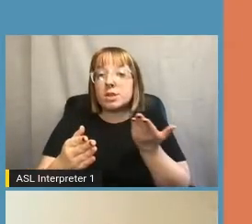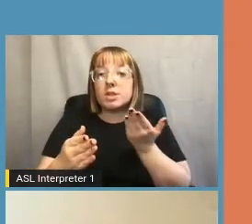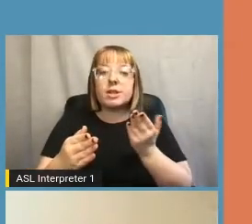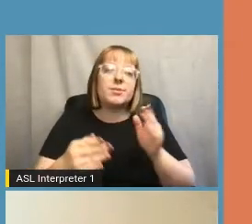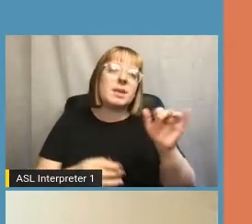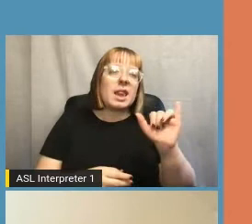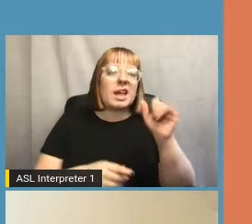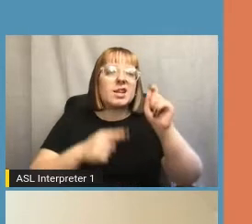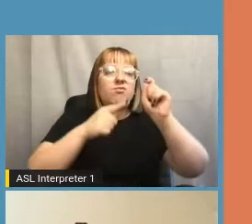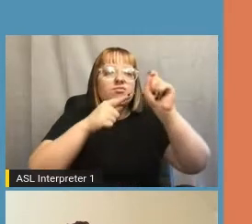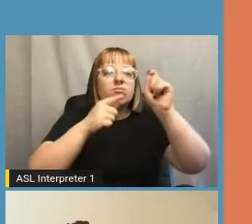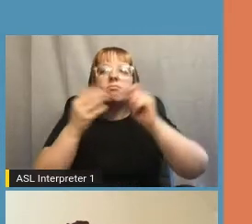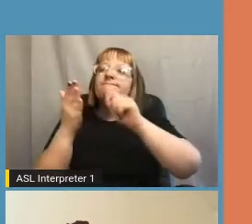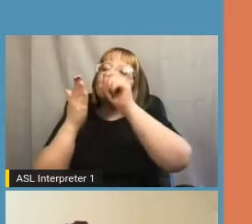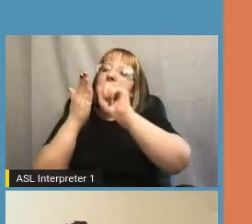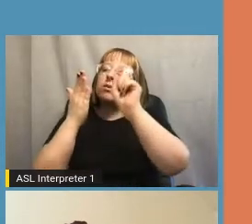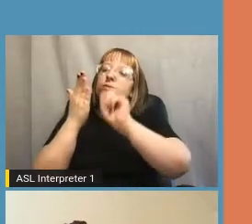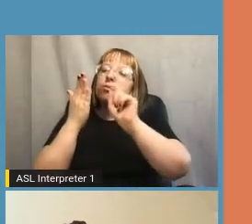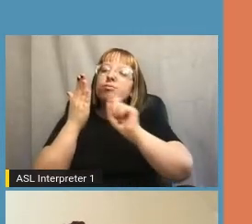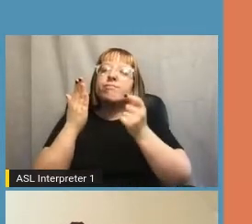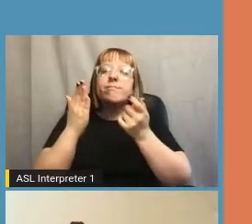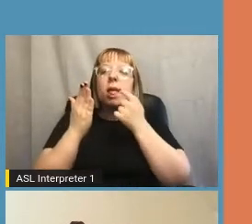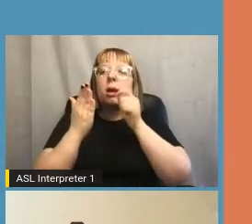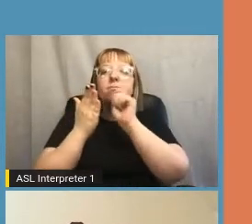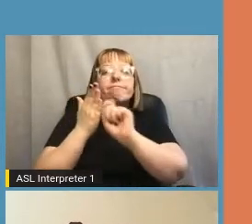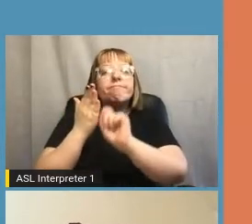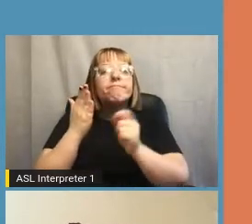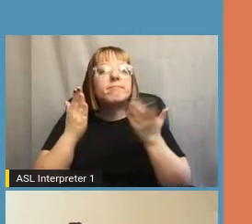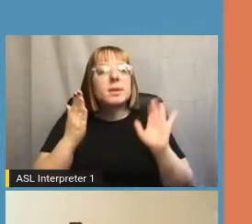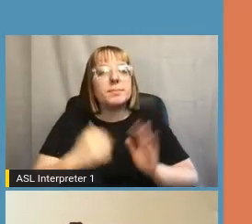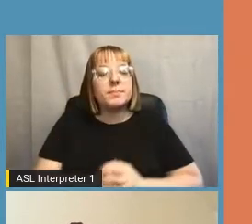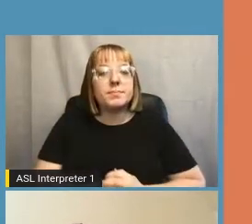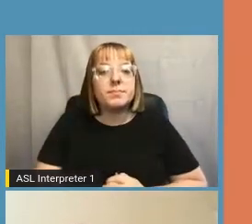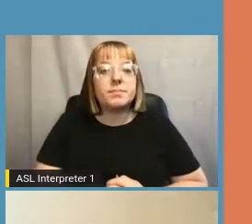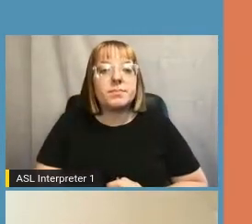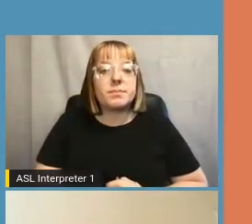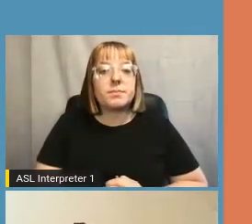uh contact information for all the people involved and especially the curators i'm going to talk